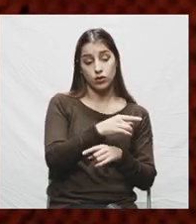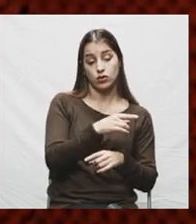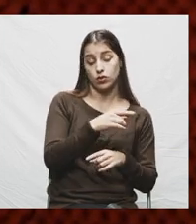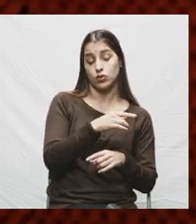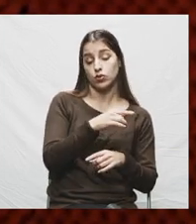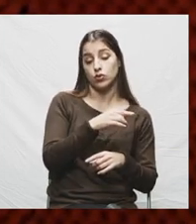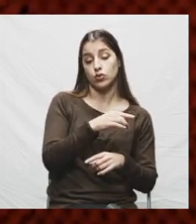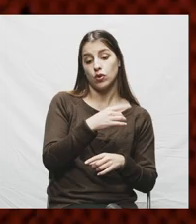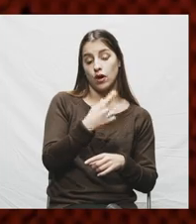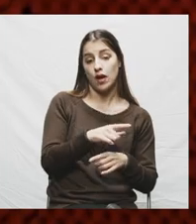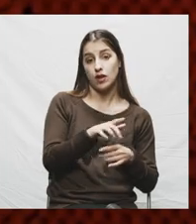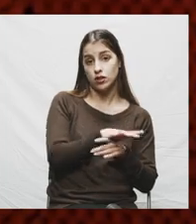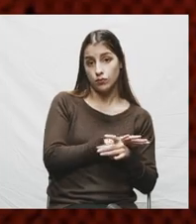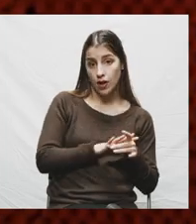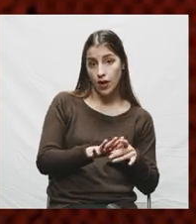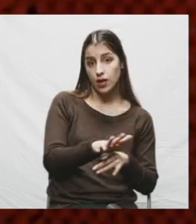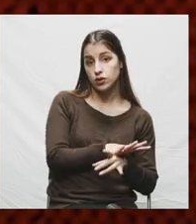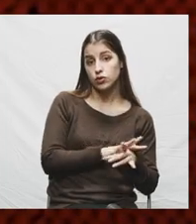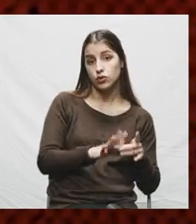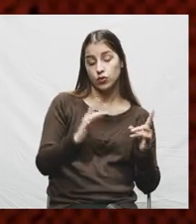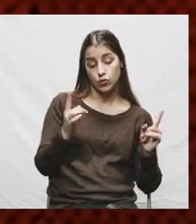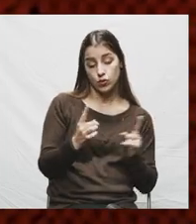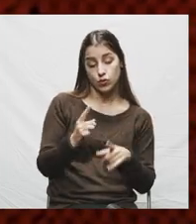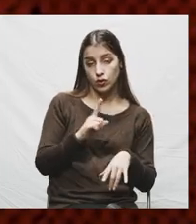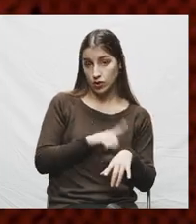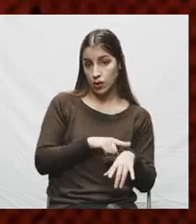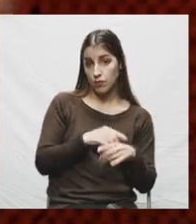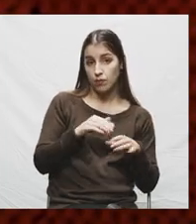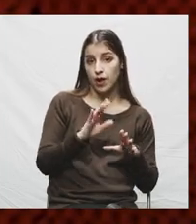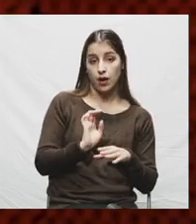Because, I mean, there’s a short period of time, but